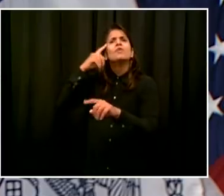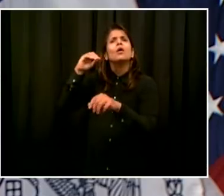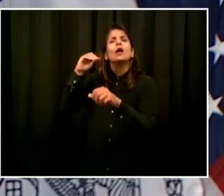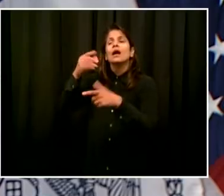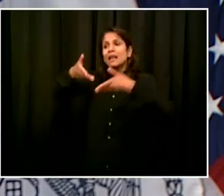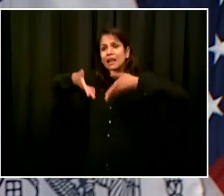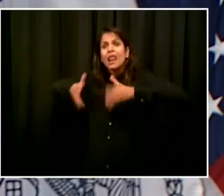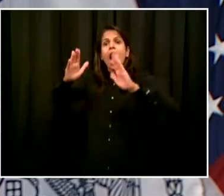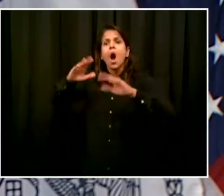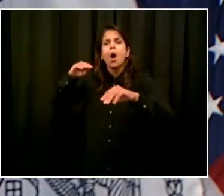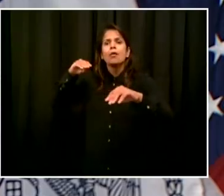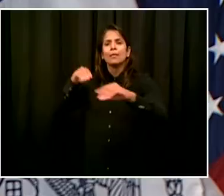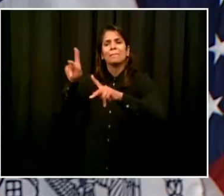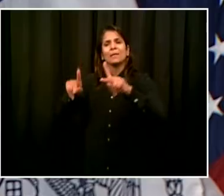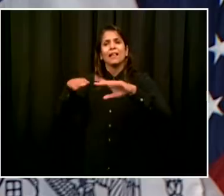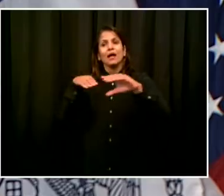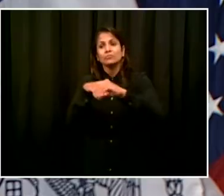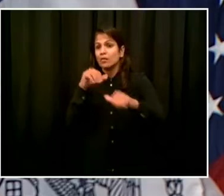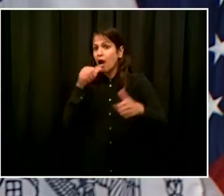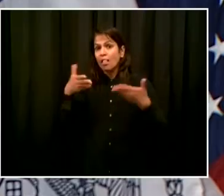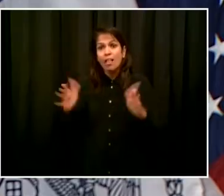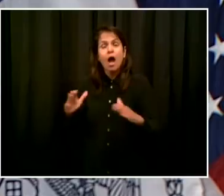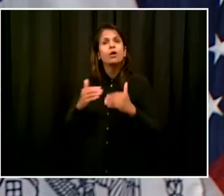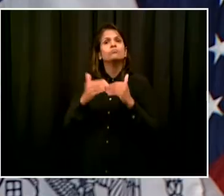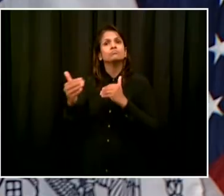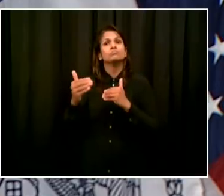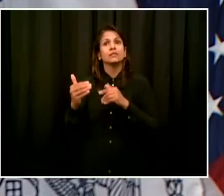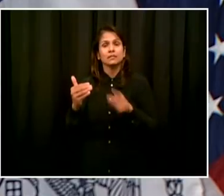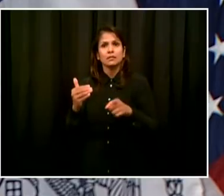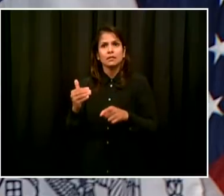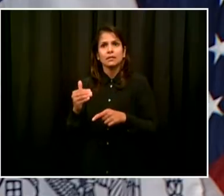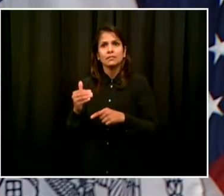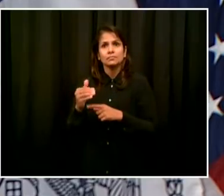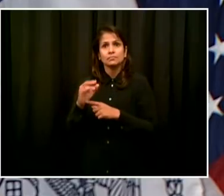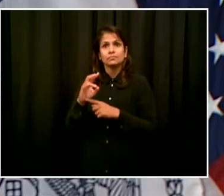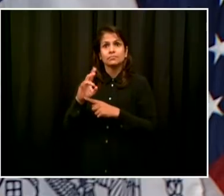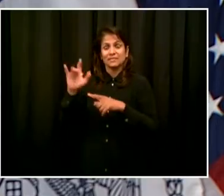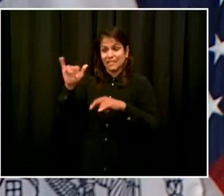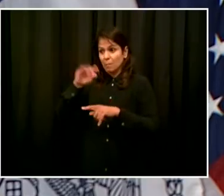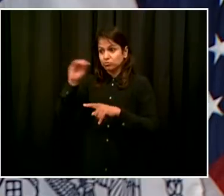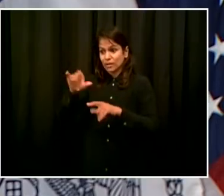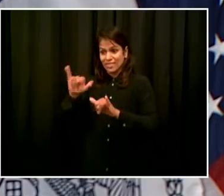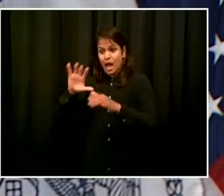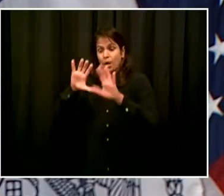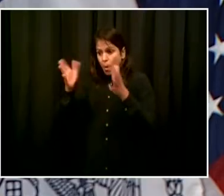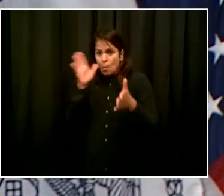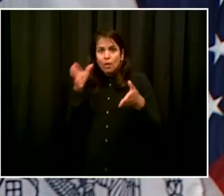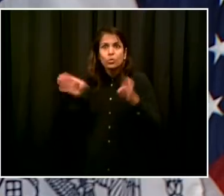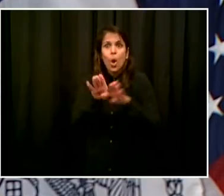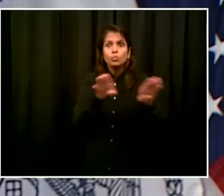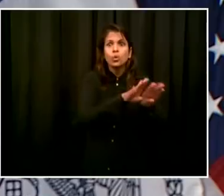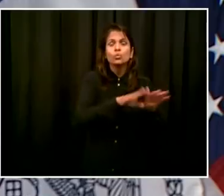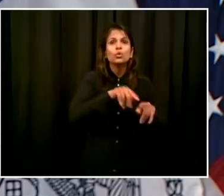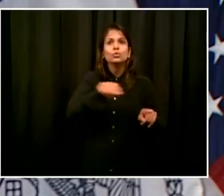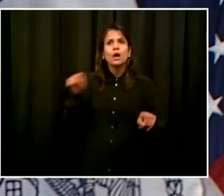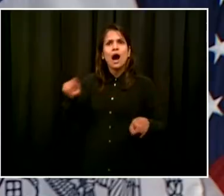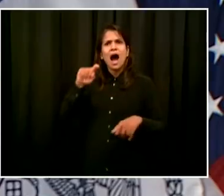INDORO INDING IS NOT RESTORED AFTER THE OCTOBER 31st DEAIDLNOE F THE